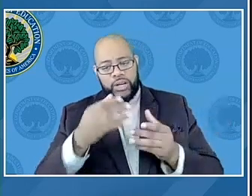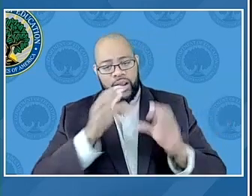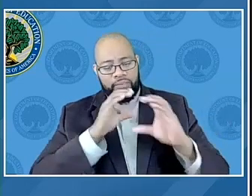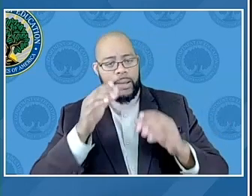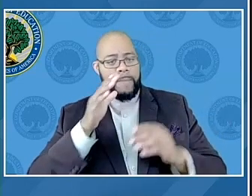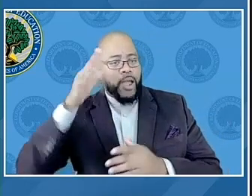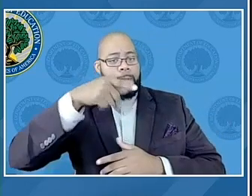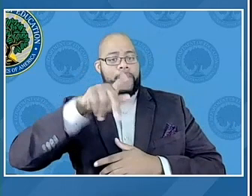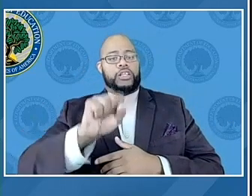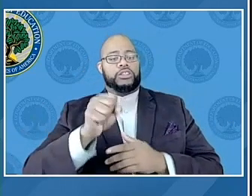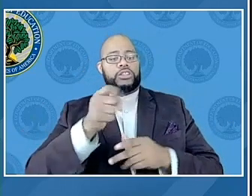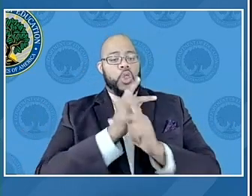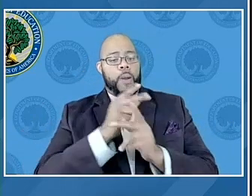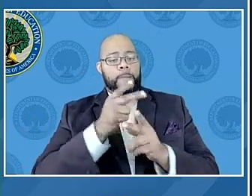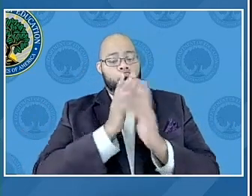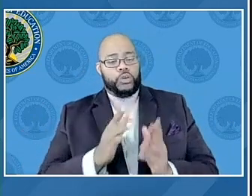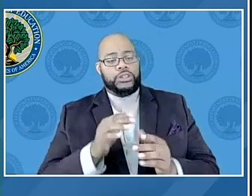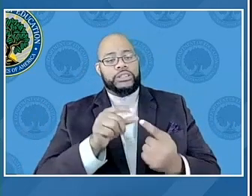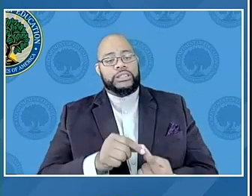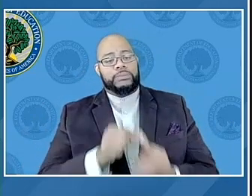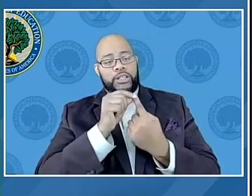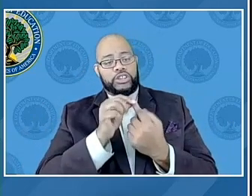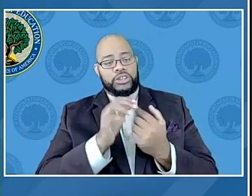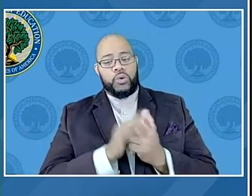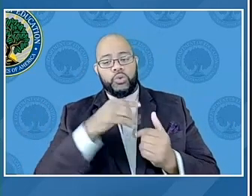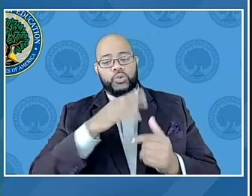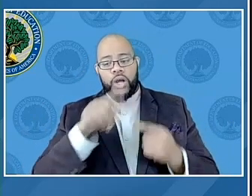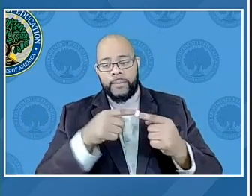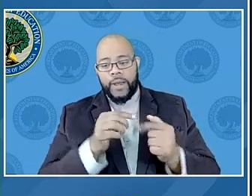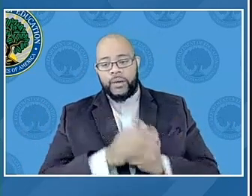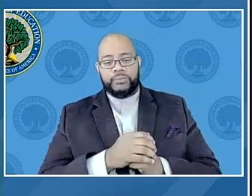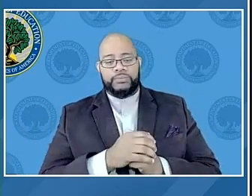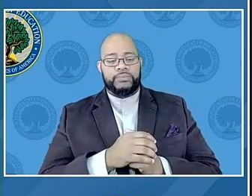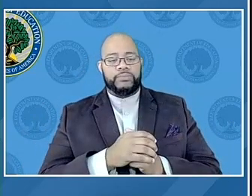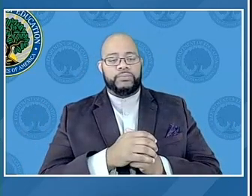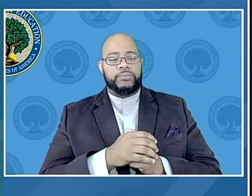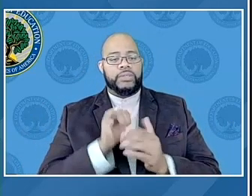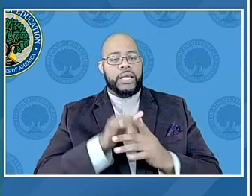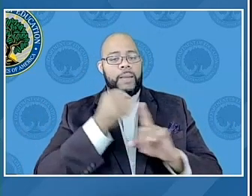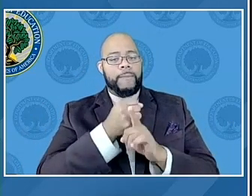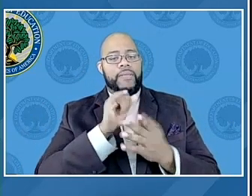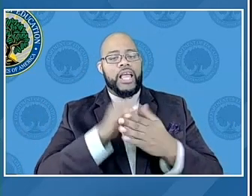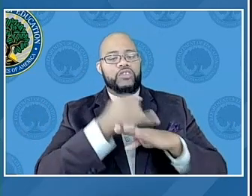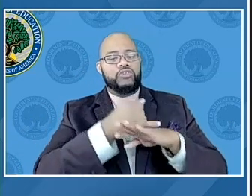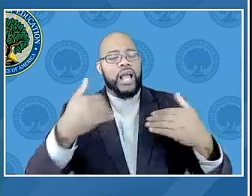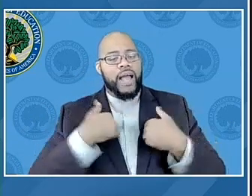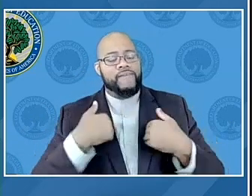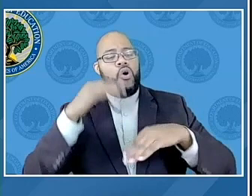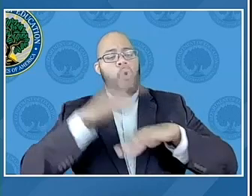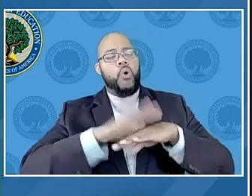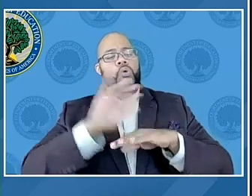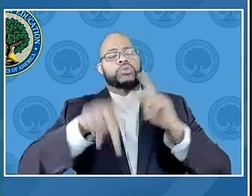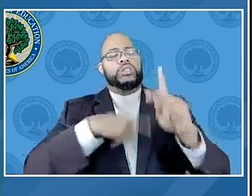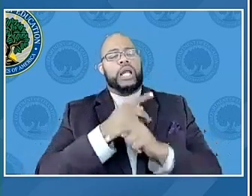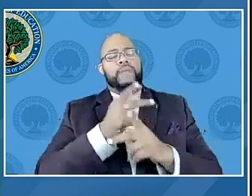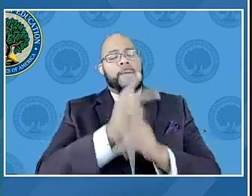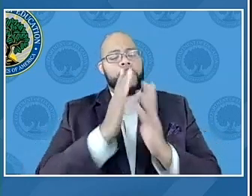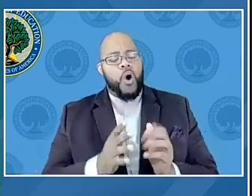borrowers, especially when we talk about the impact that interest has on those types of borrowers, especially because the